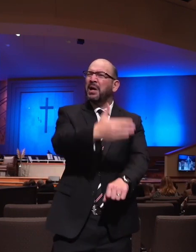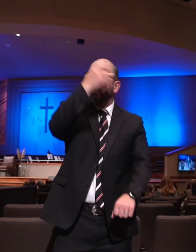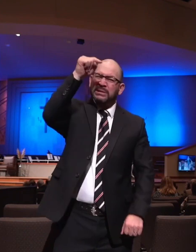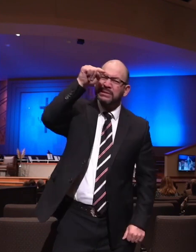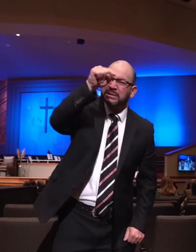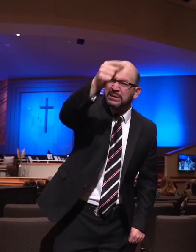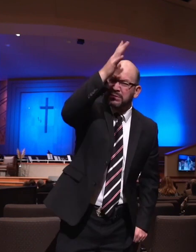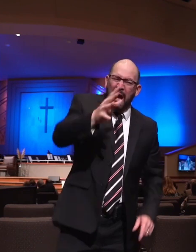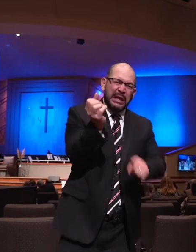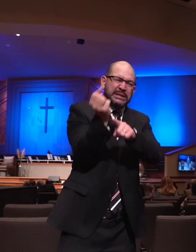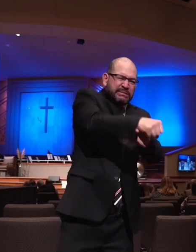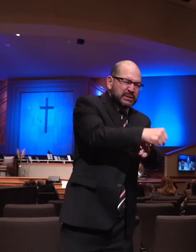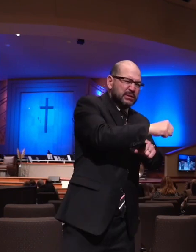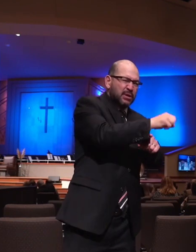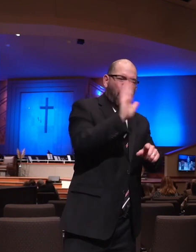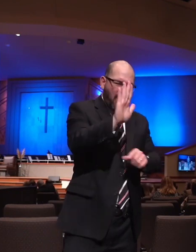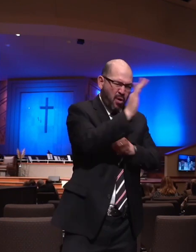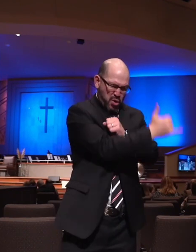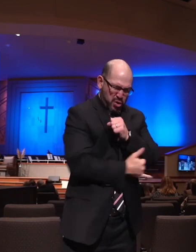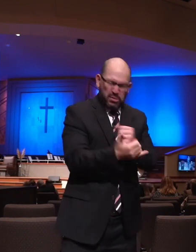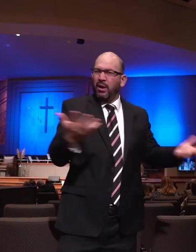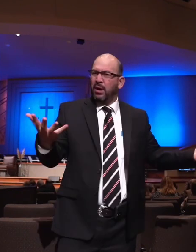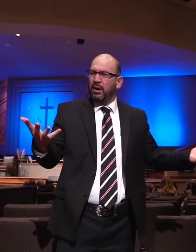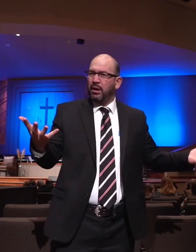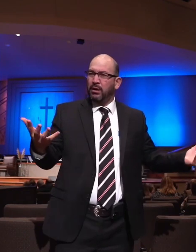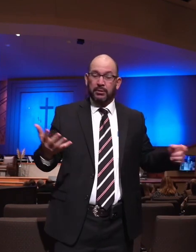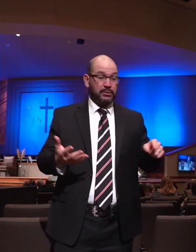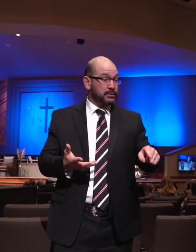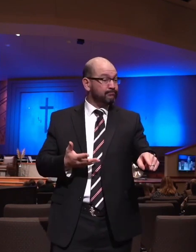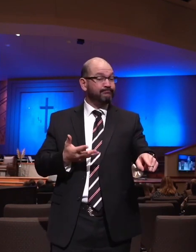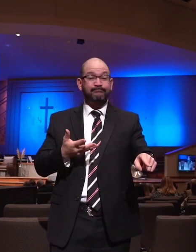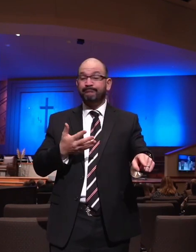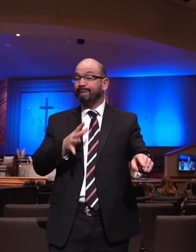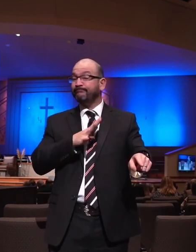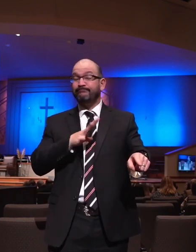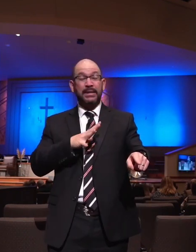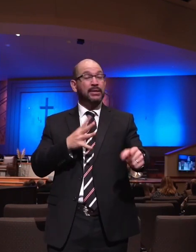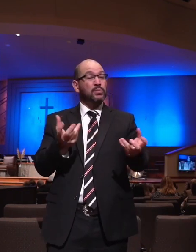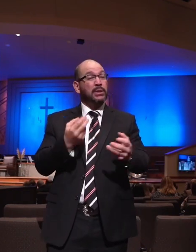from her parents because of Naaman and it is Naaman that she wants to see healed